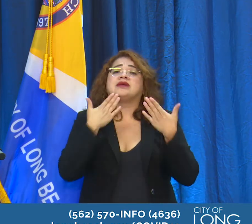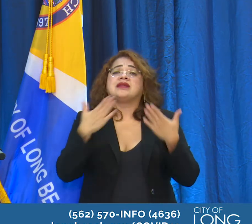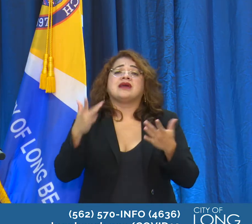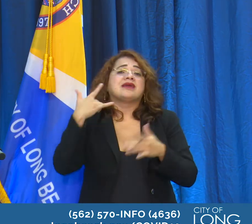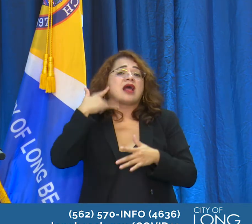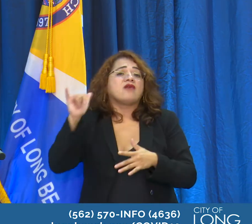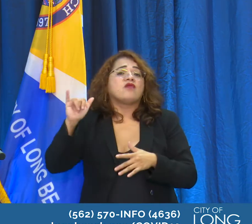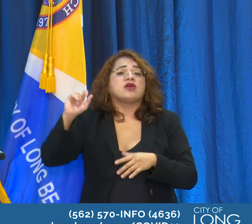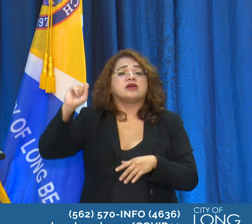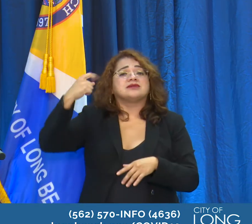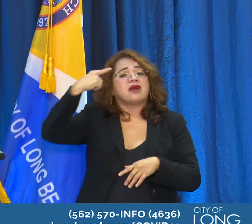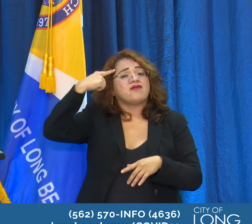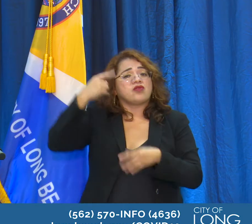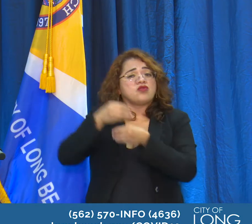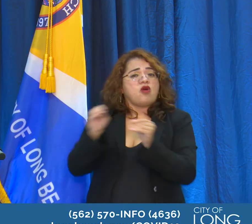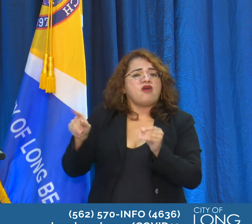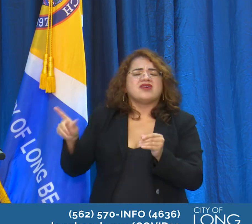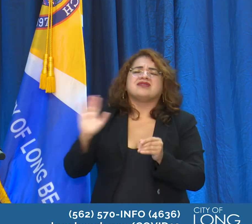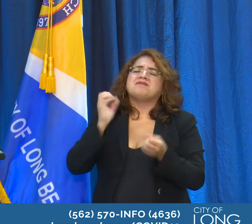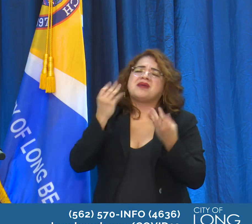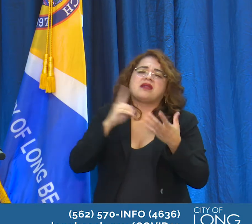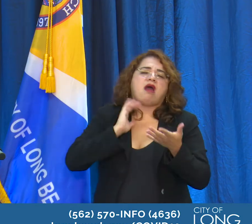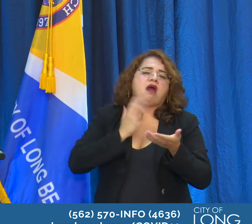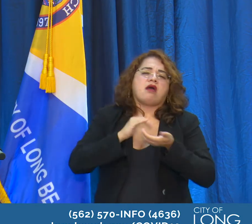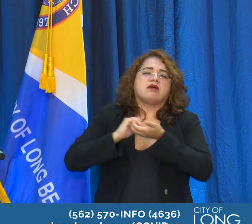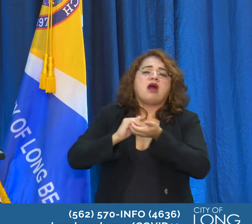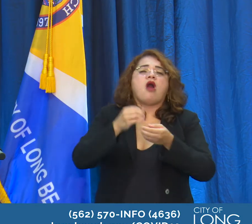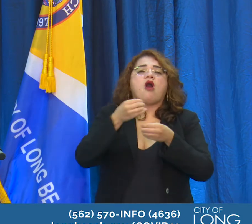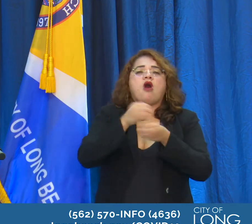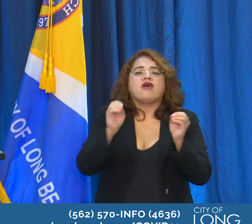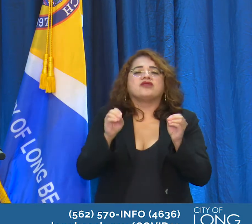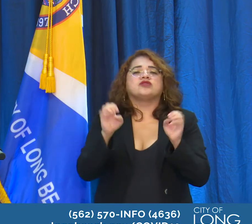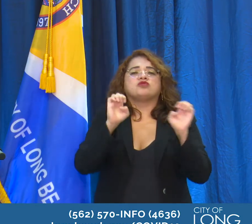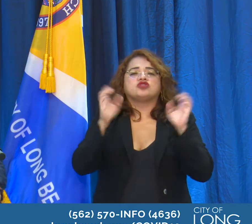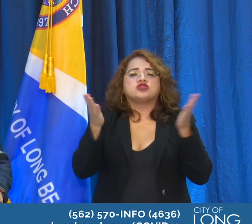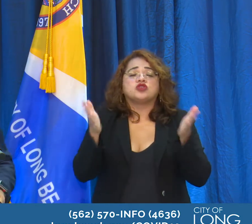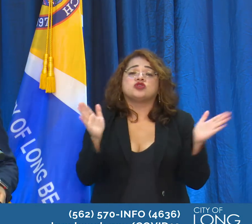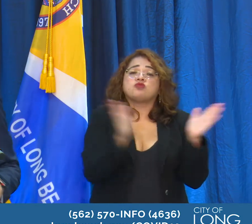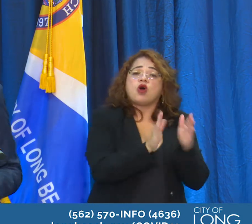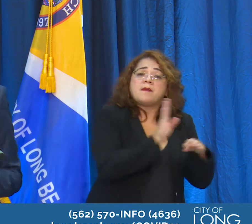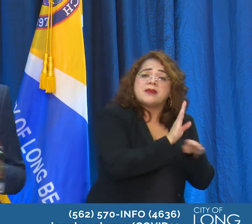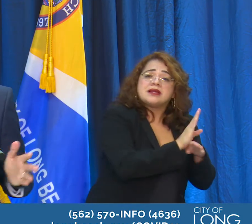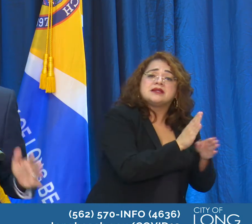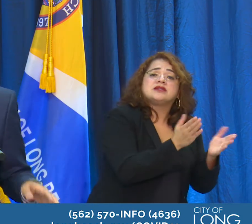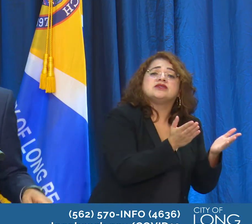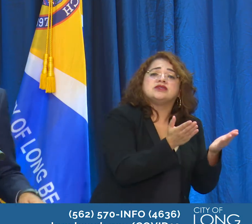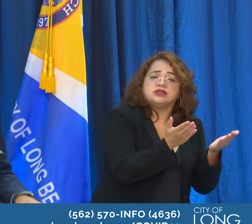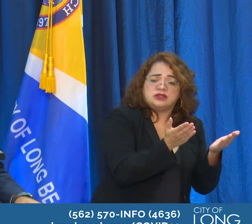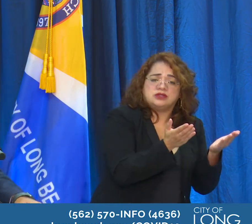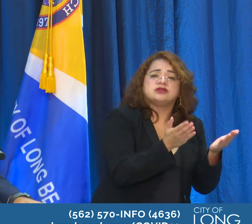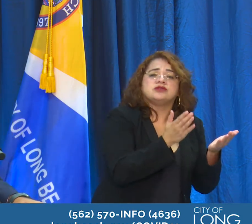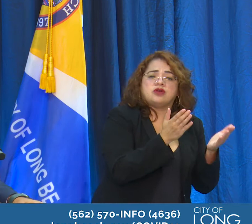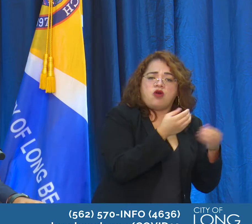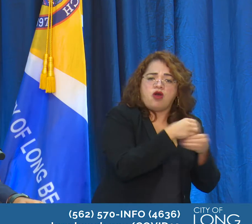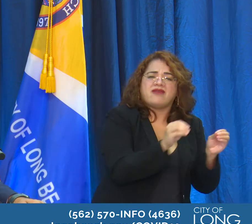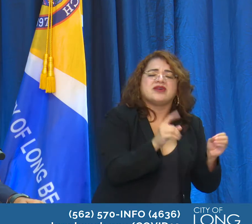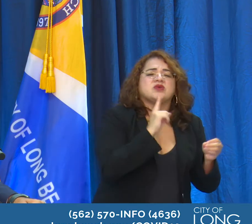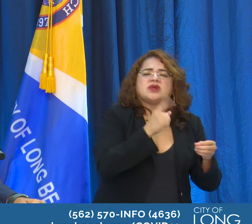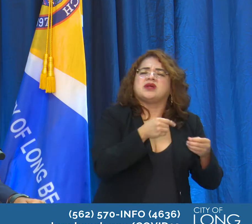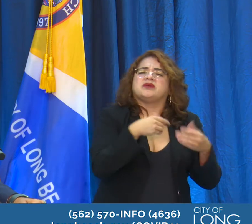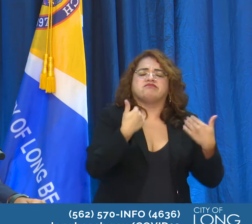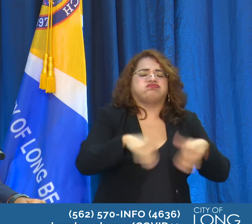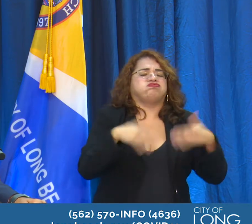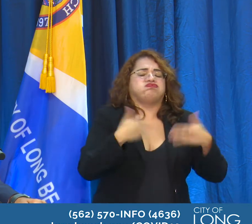office of emergency services, small business office, all of our partners for this work.